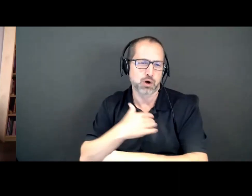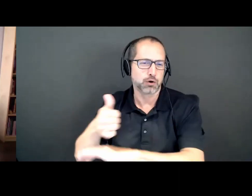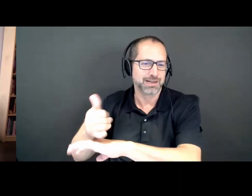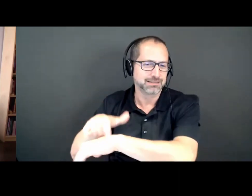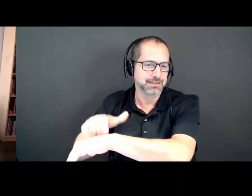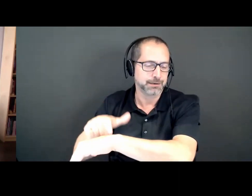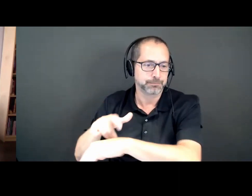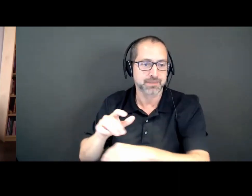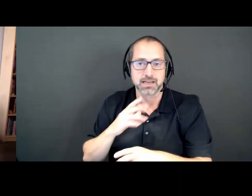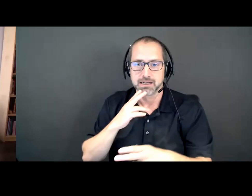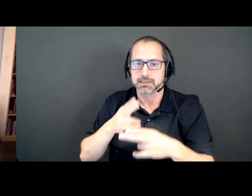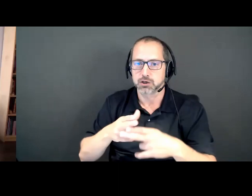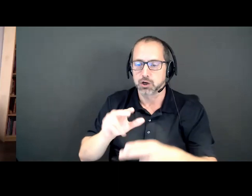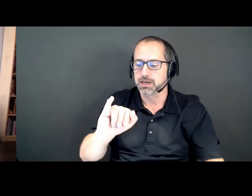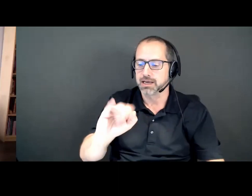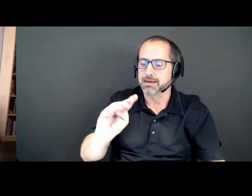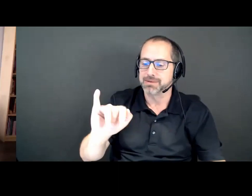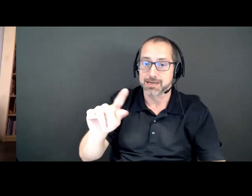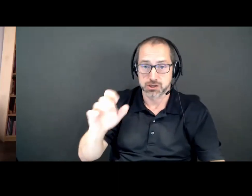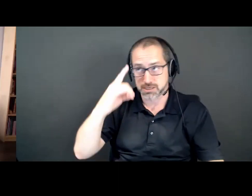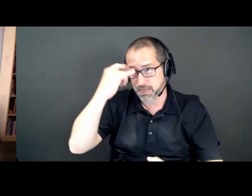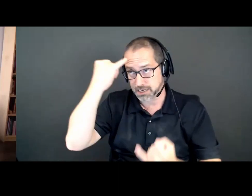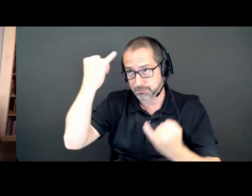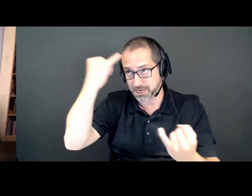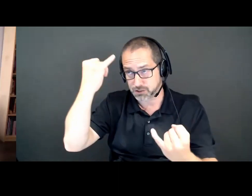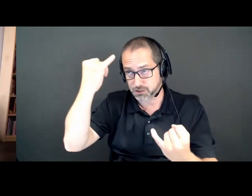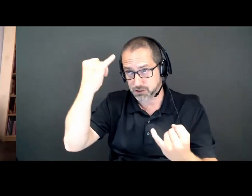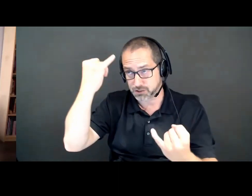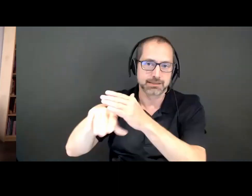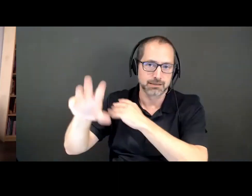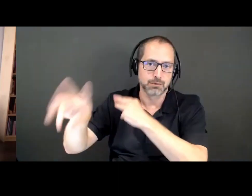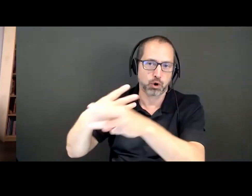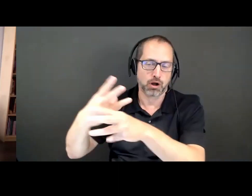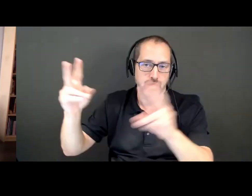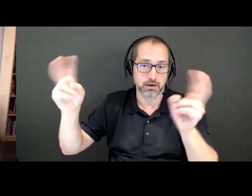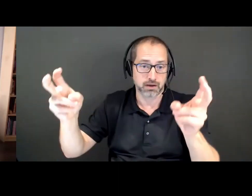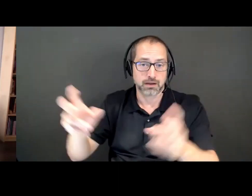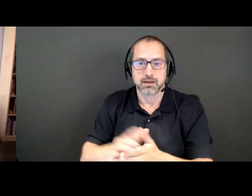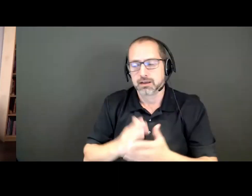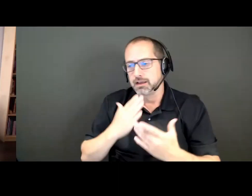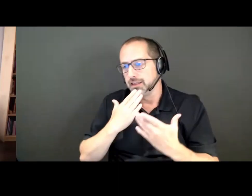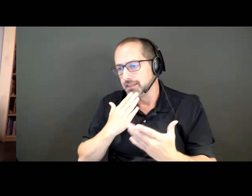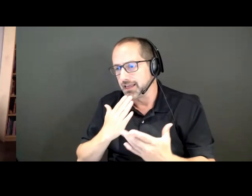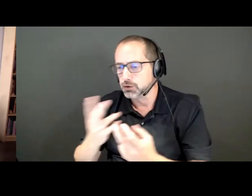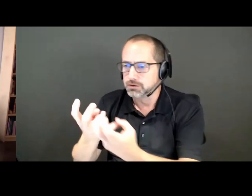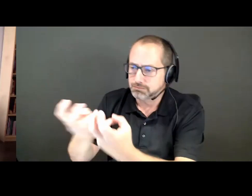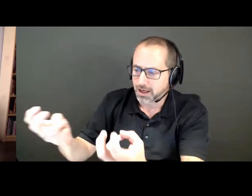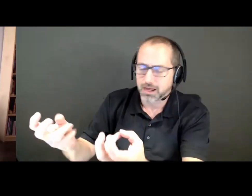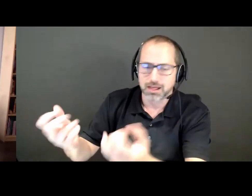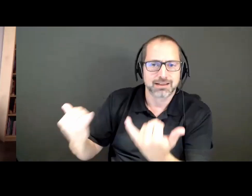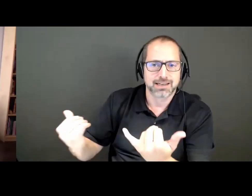"Imagining Accessible Worlds". I am so grateful to the speakers today for such a really grounded and